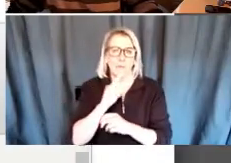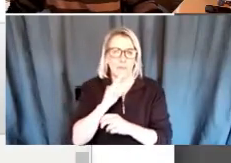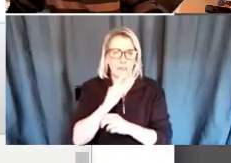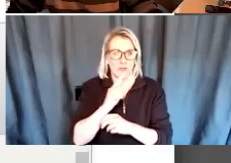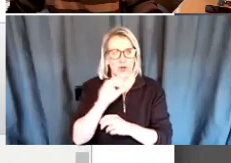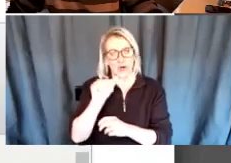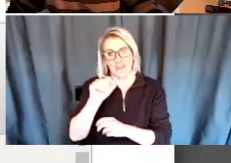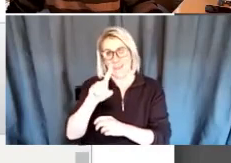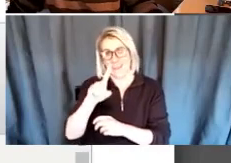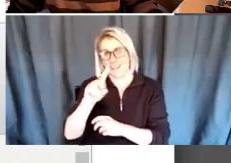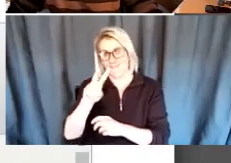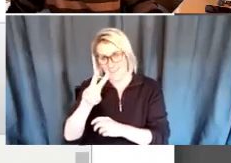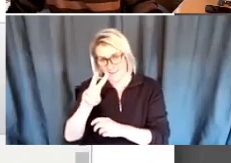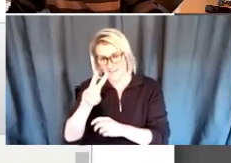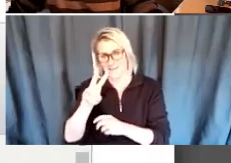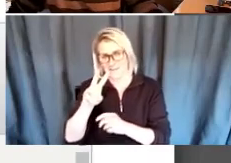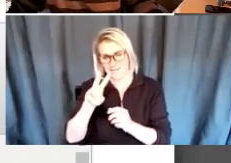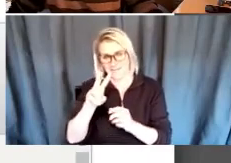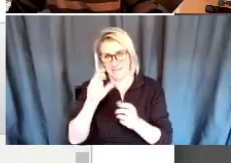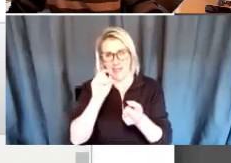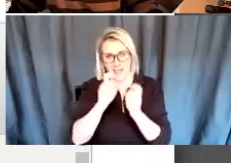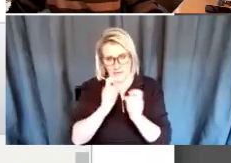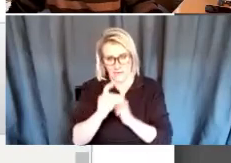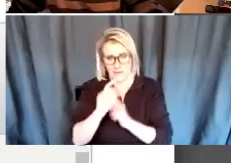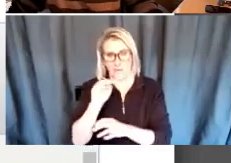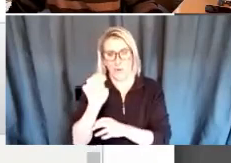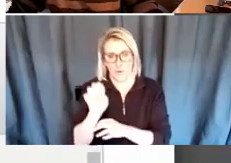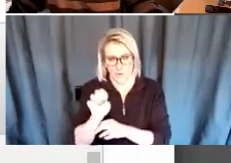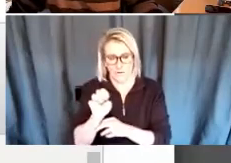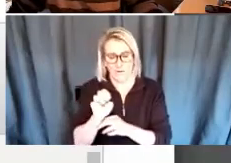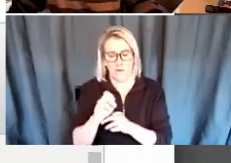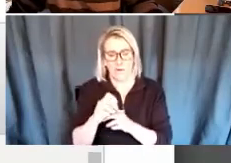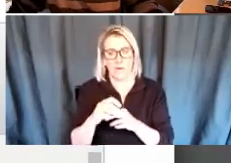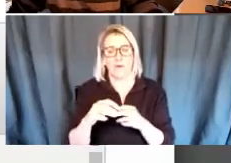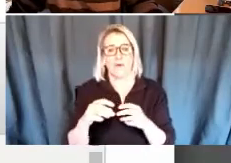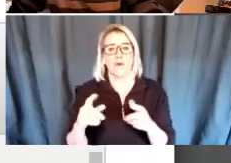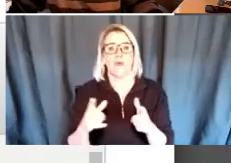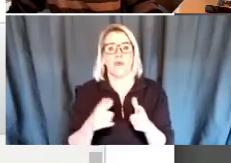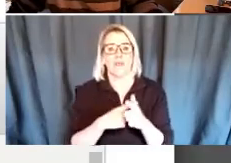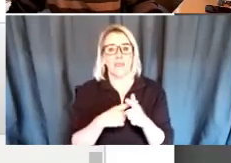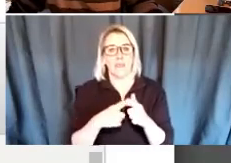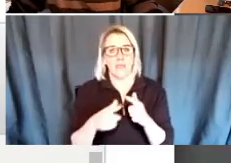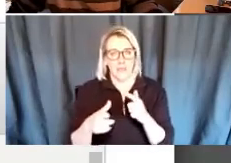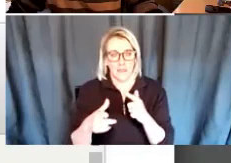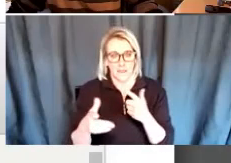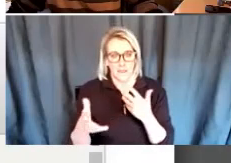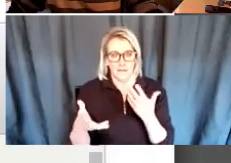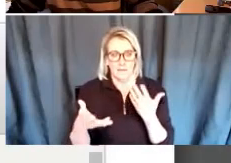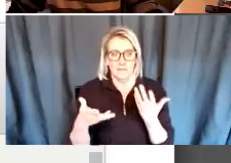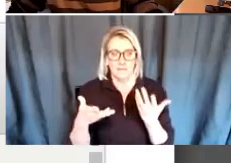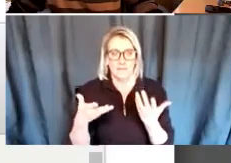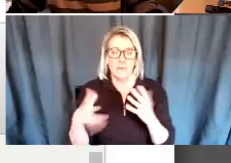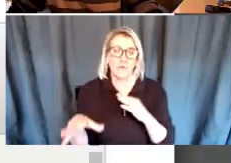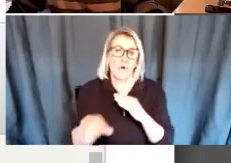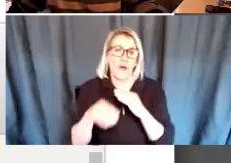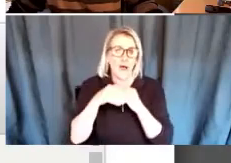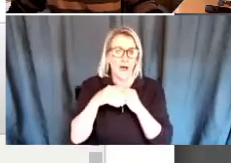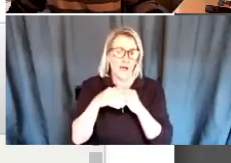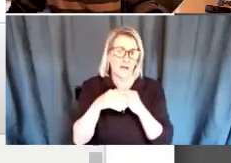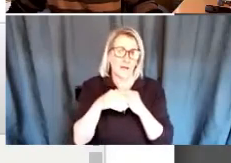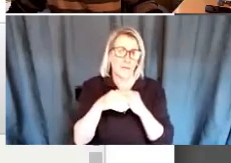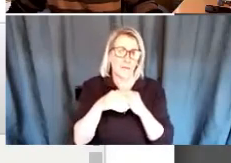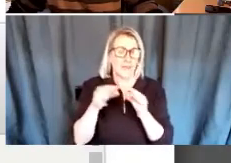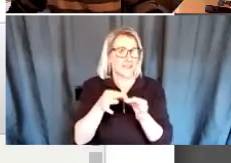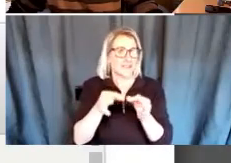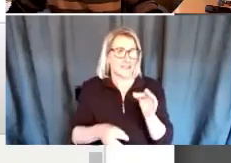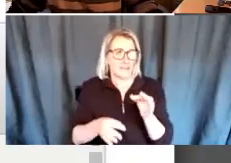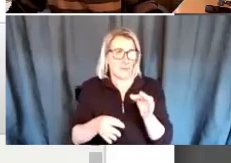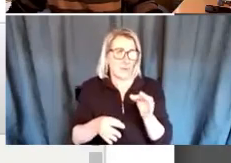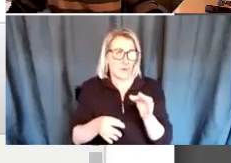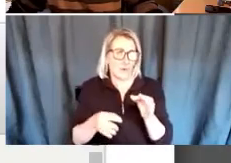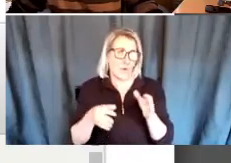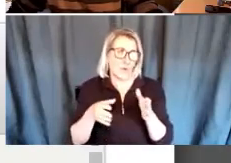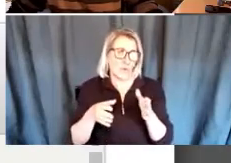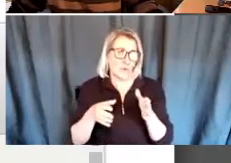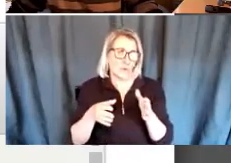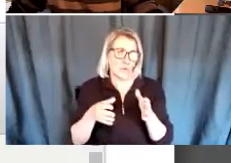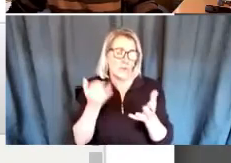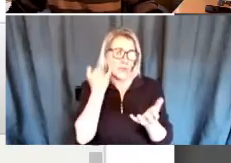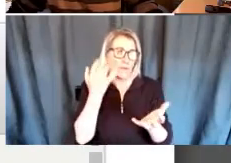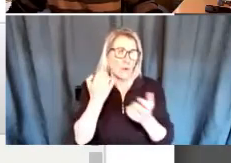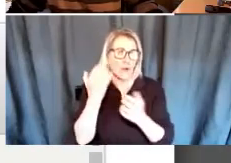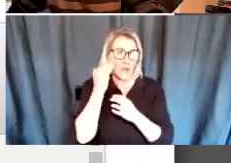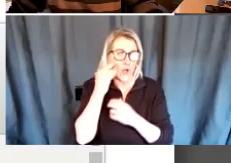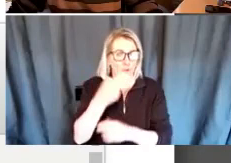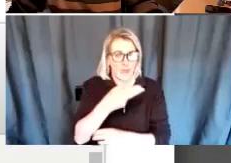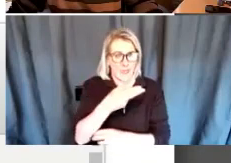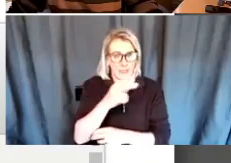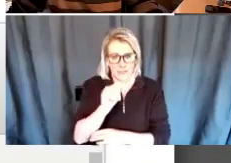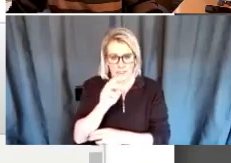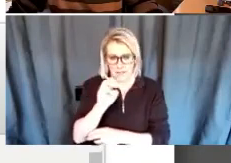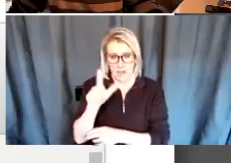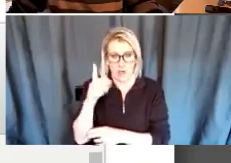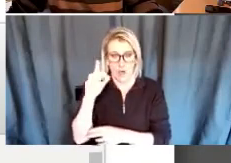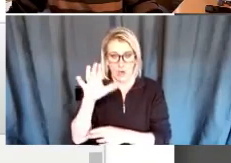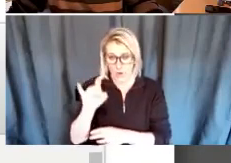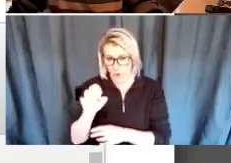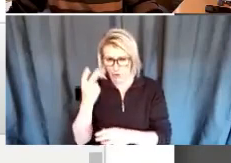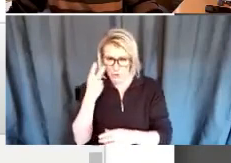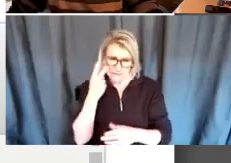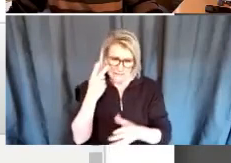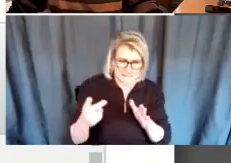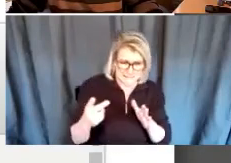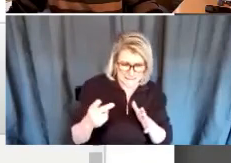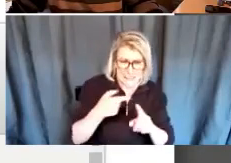Mode, and you can add it a simple way if you want to know the HTML source code is located